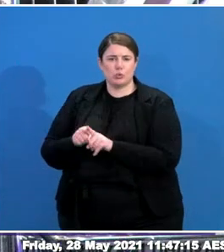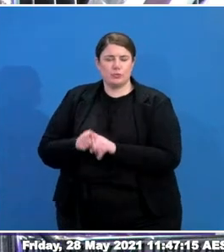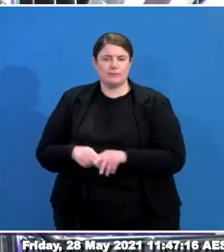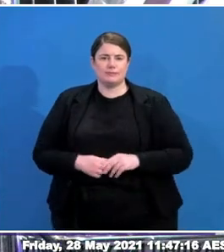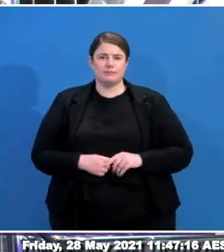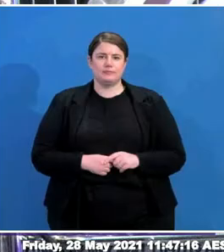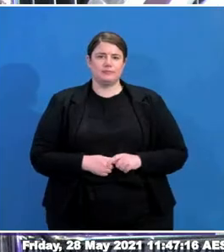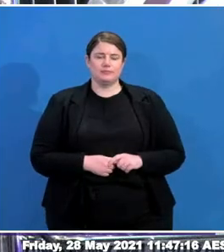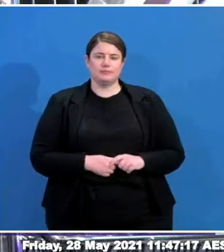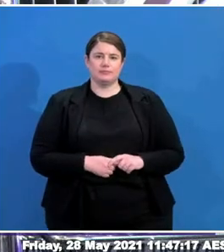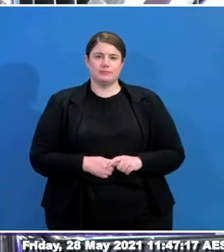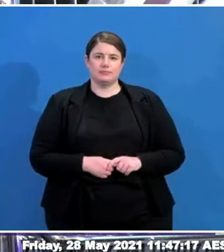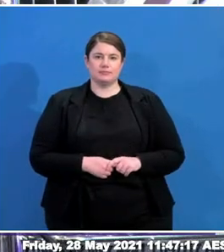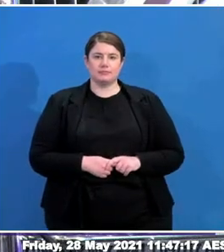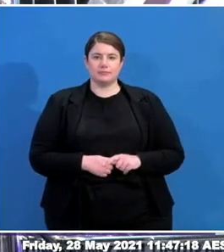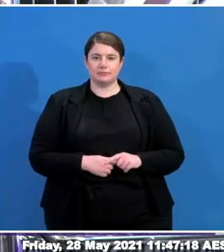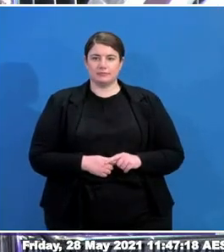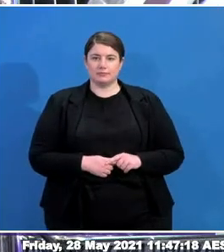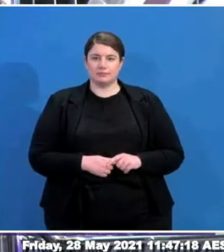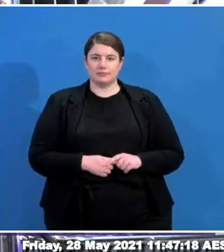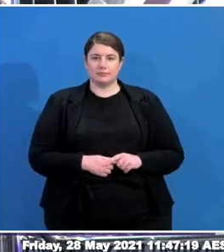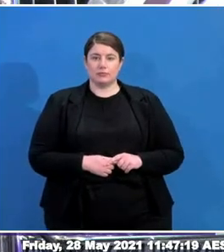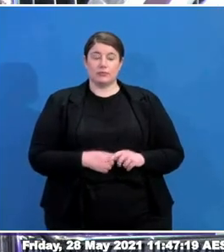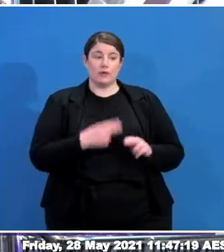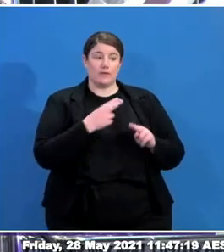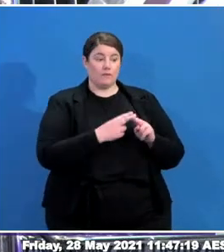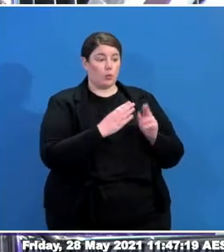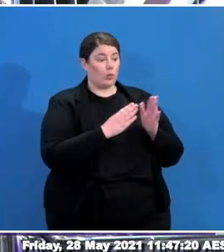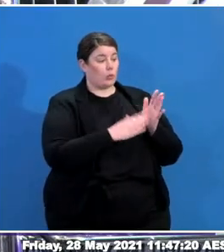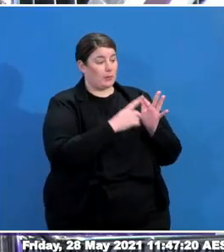Do you accept that with respect to Melissa, Chen and Carl's